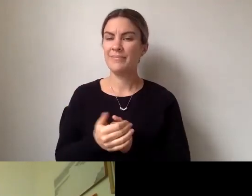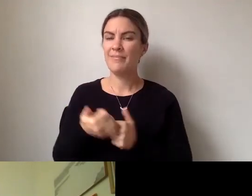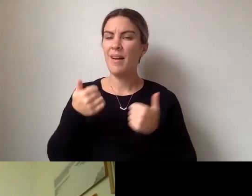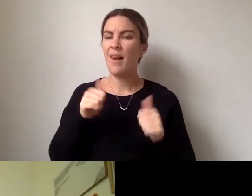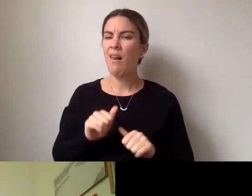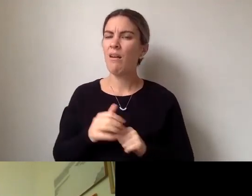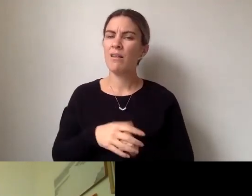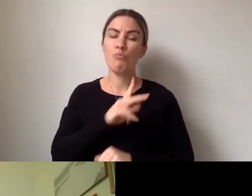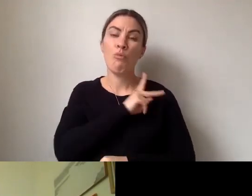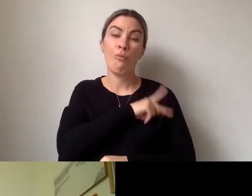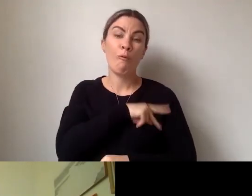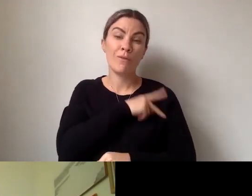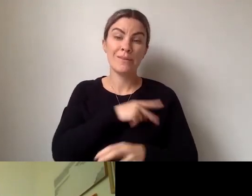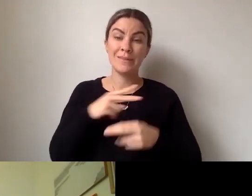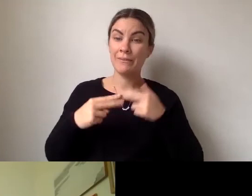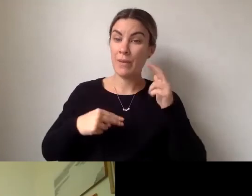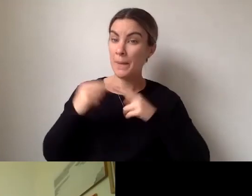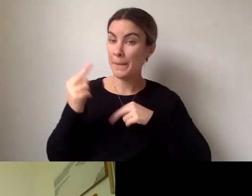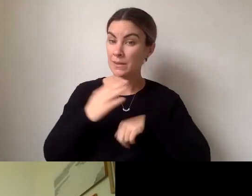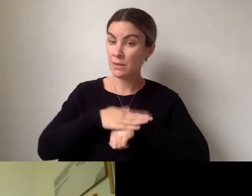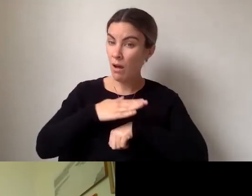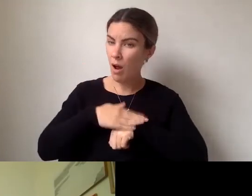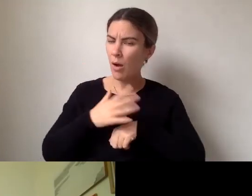professional development time or reflective practice time, which is